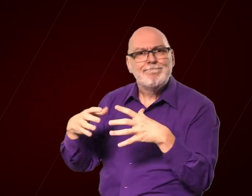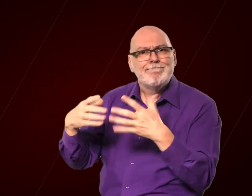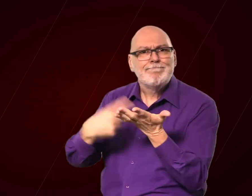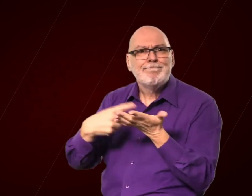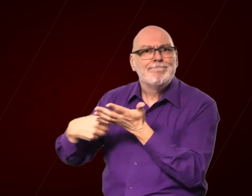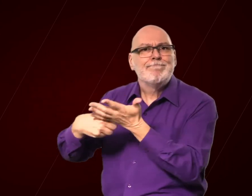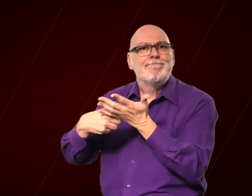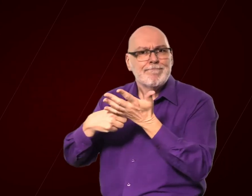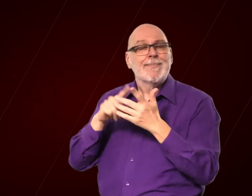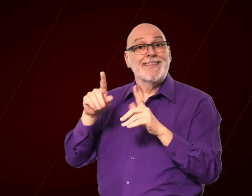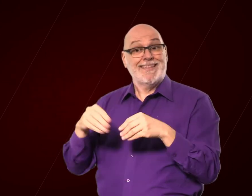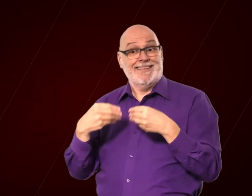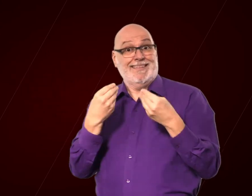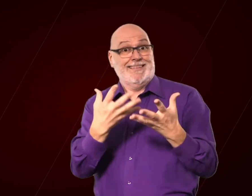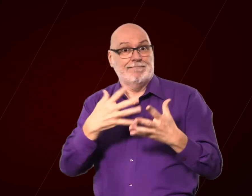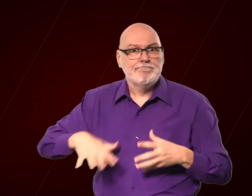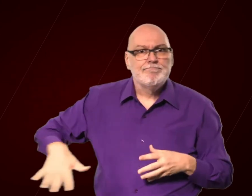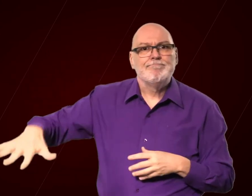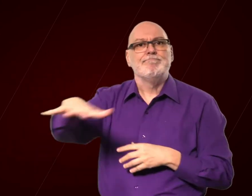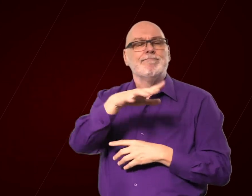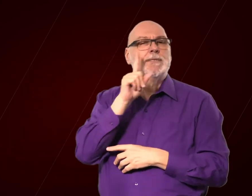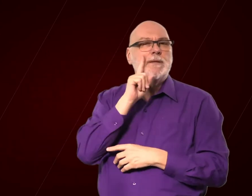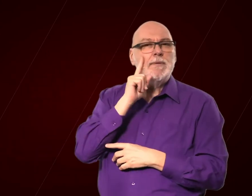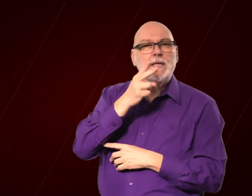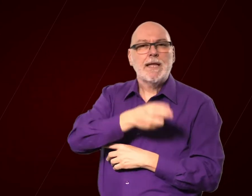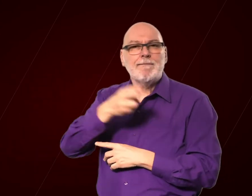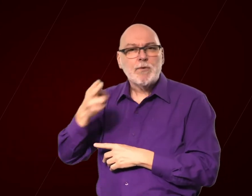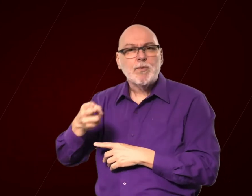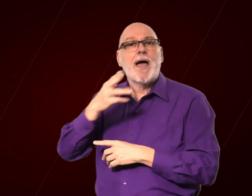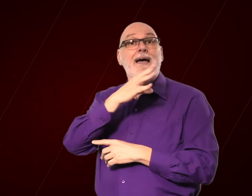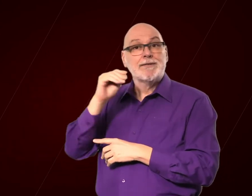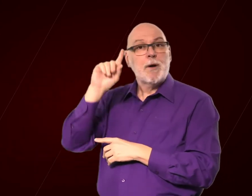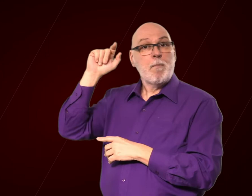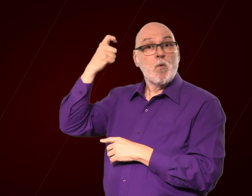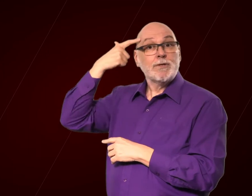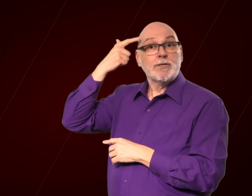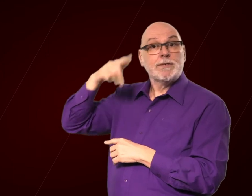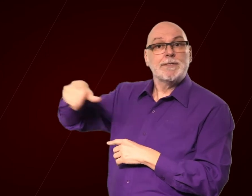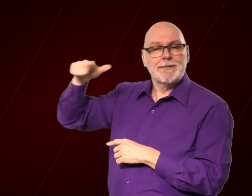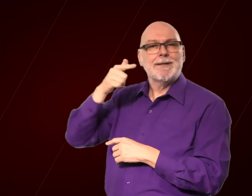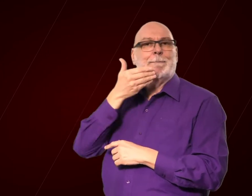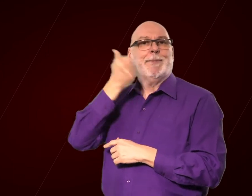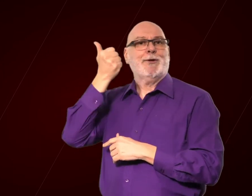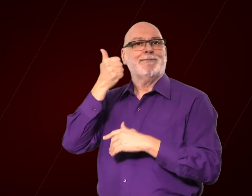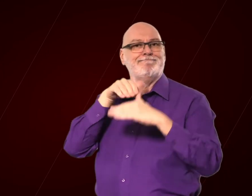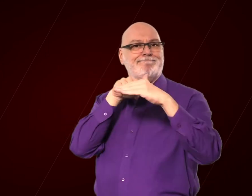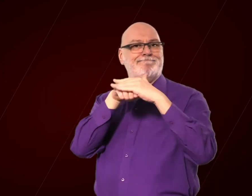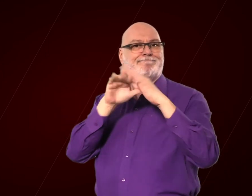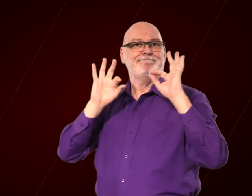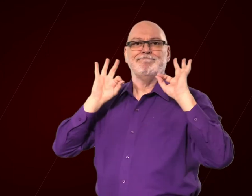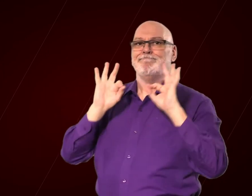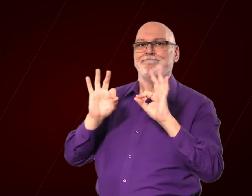to give to Deaf and HoH and Employers better access